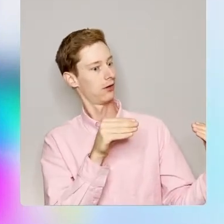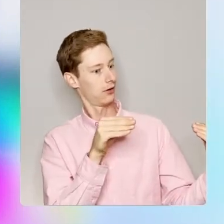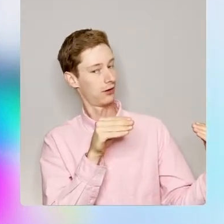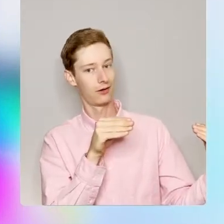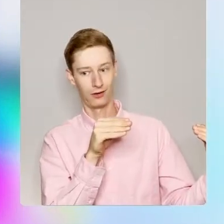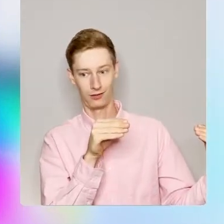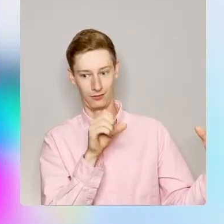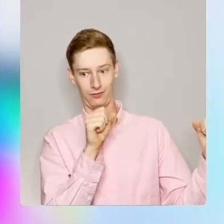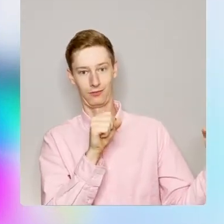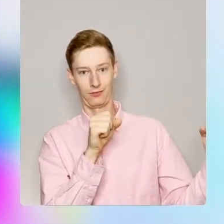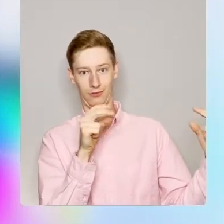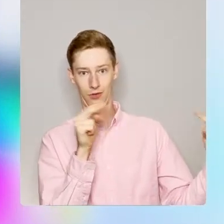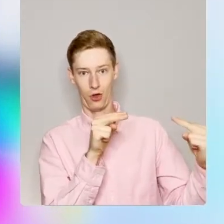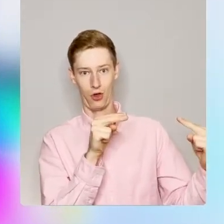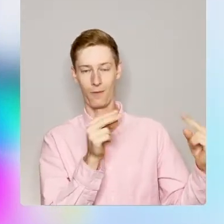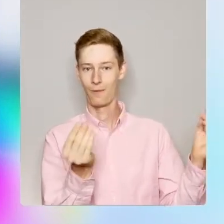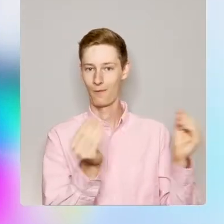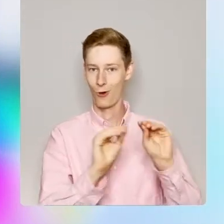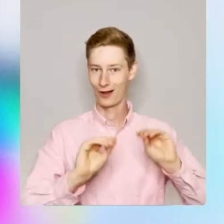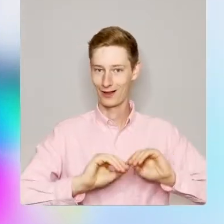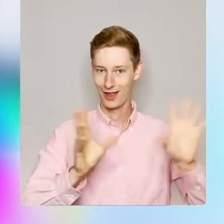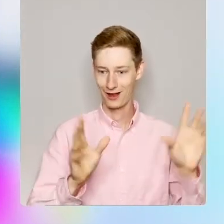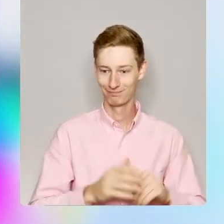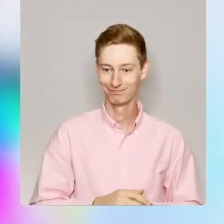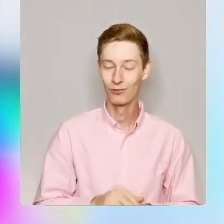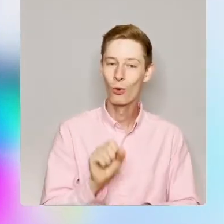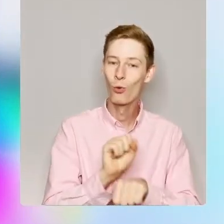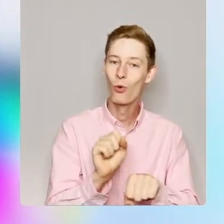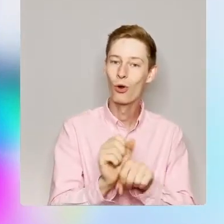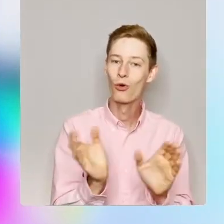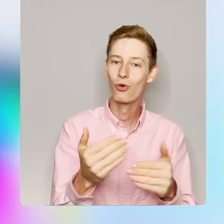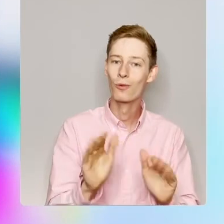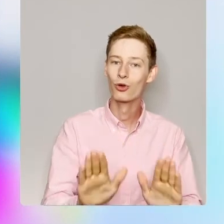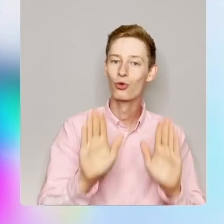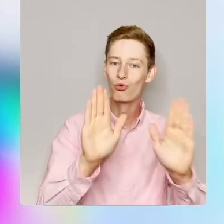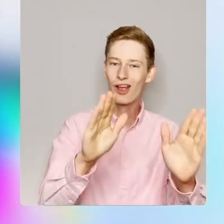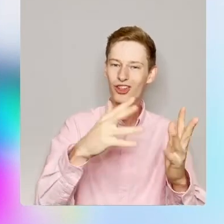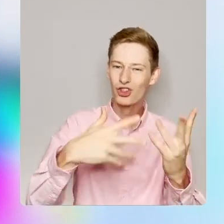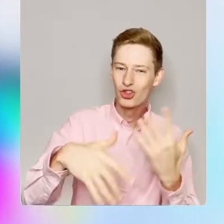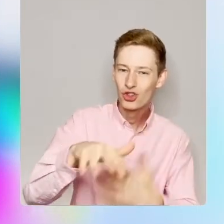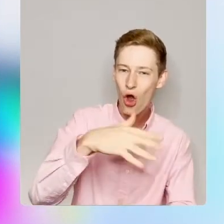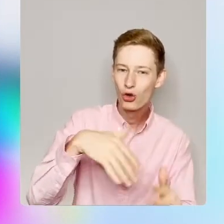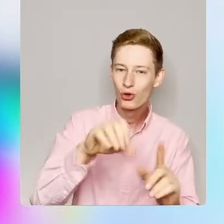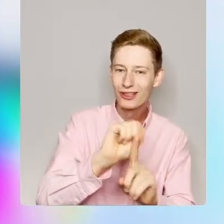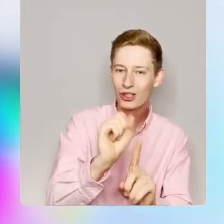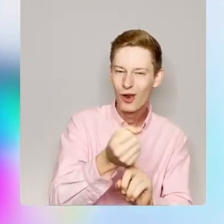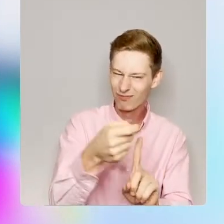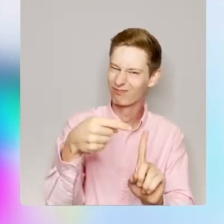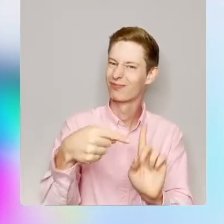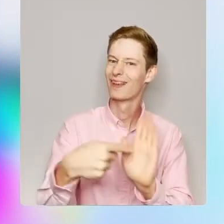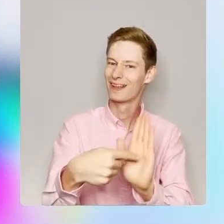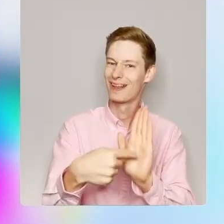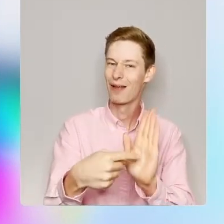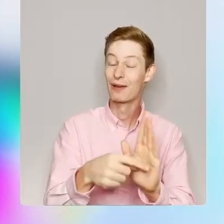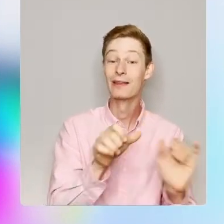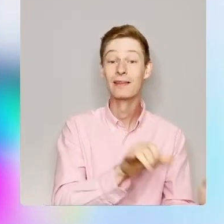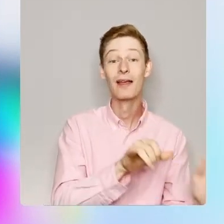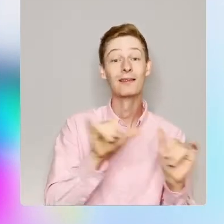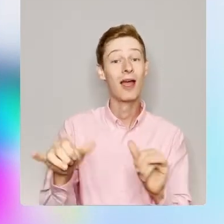Workrooms is an excellent example of Spatial Audio, within a social context. These same audio implementation techniques